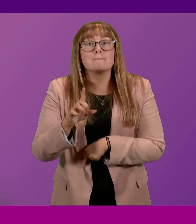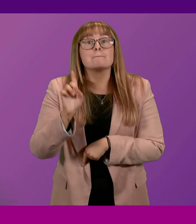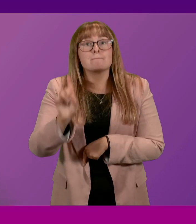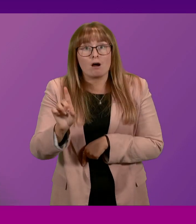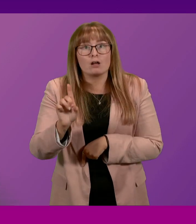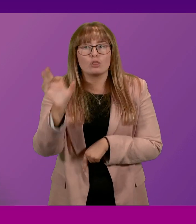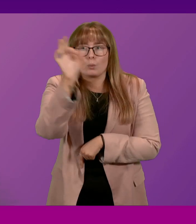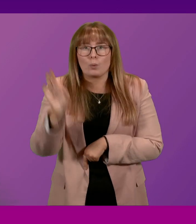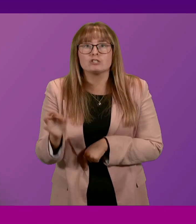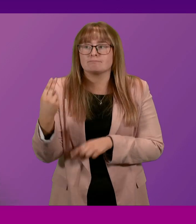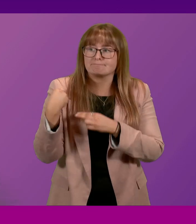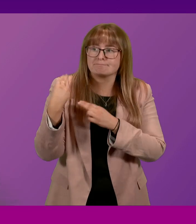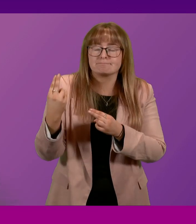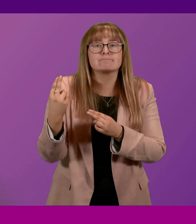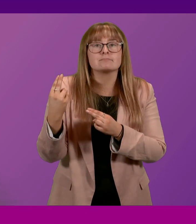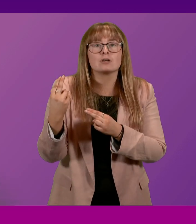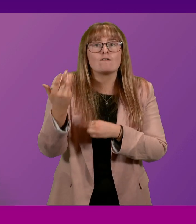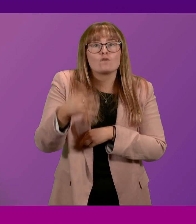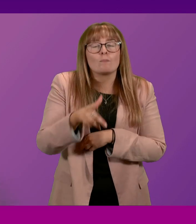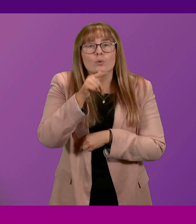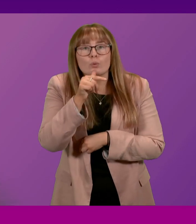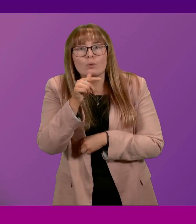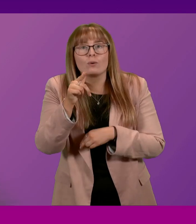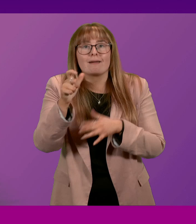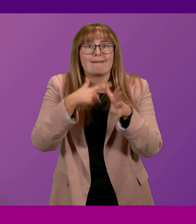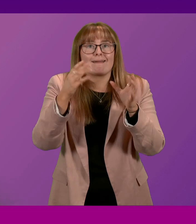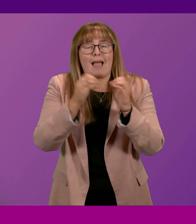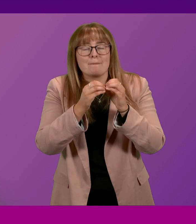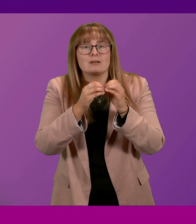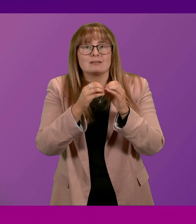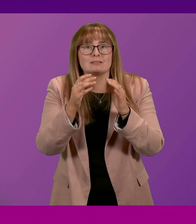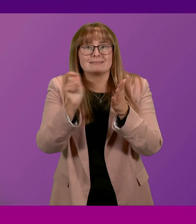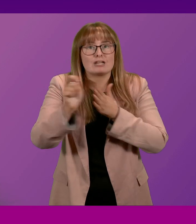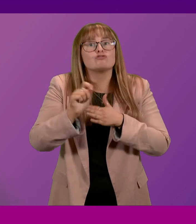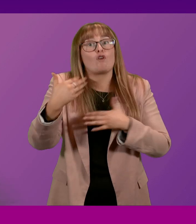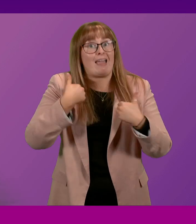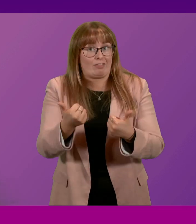was instead dealt with by the Cabinet Secretary for Health and Social Care. Presiding Officer,